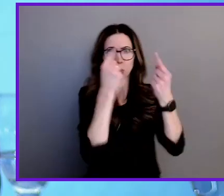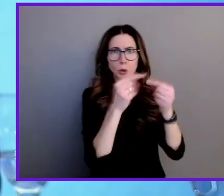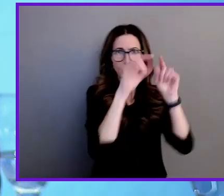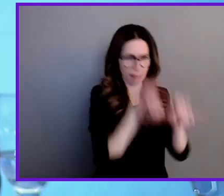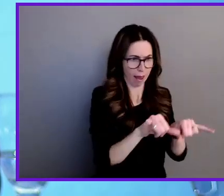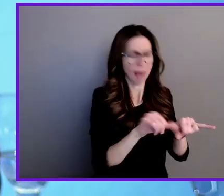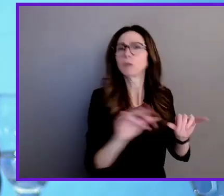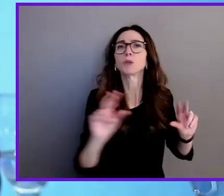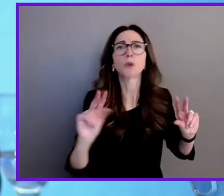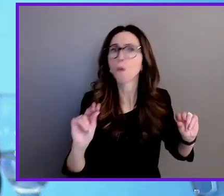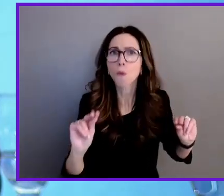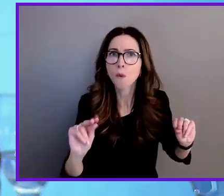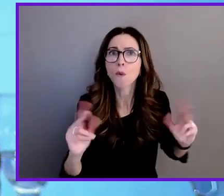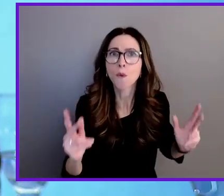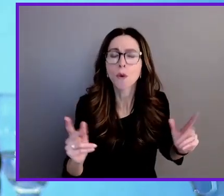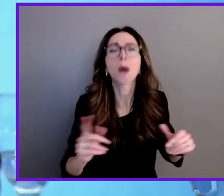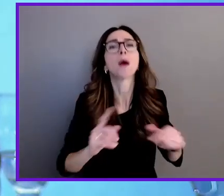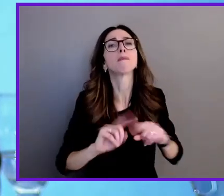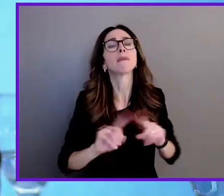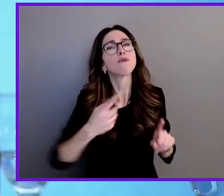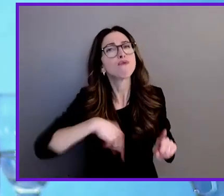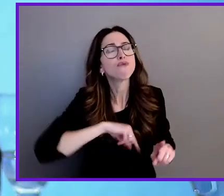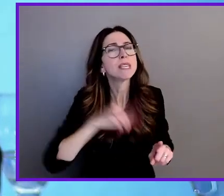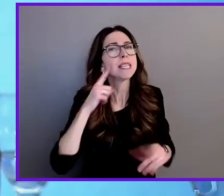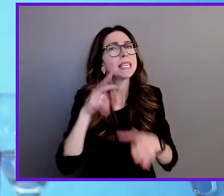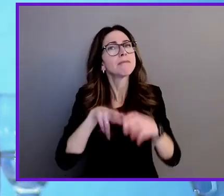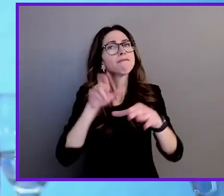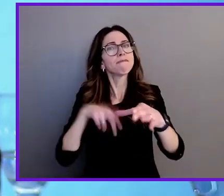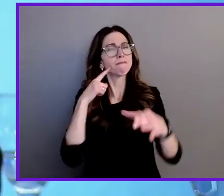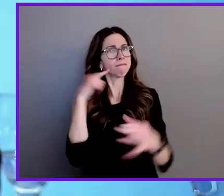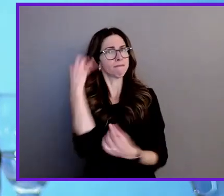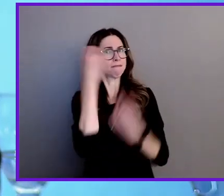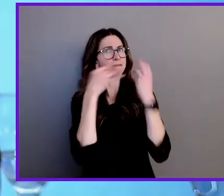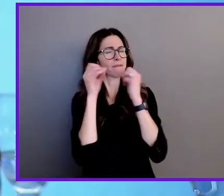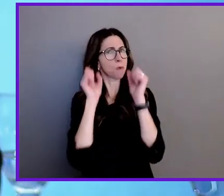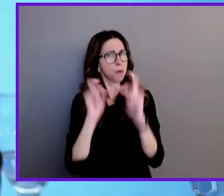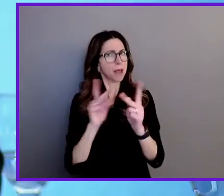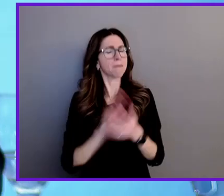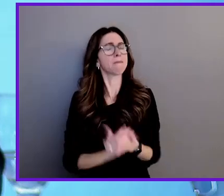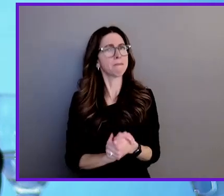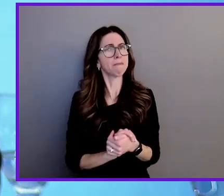the distribution of wealth in our society, the way that we look at the roles